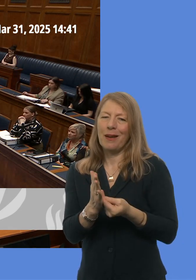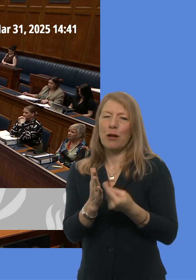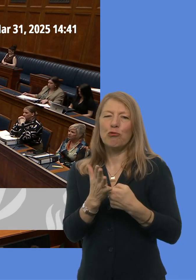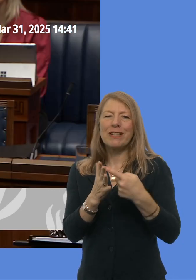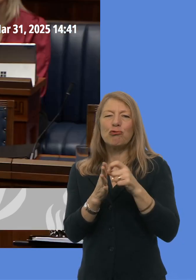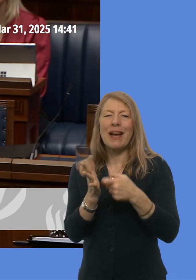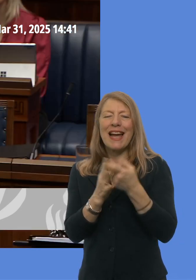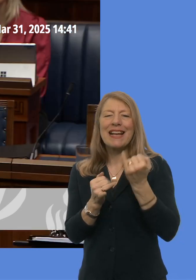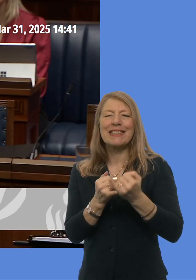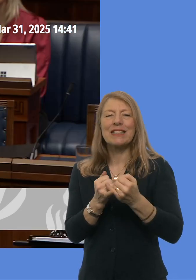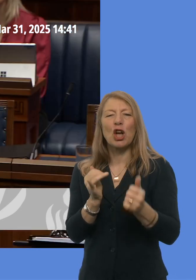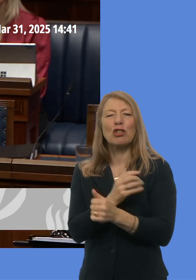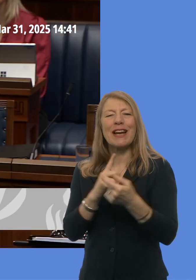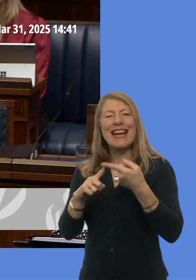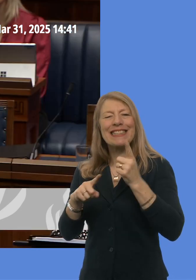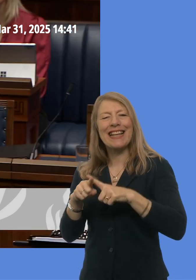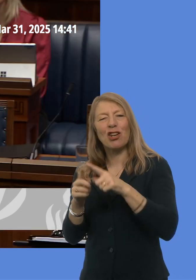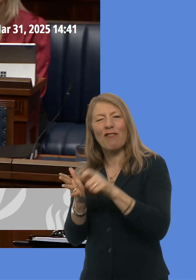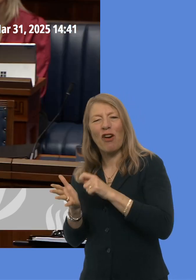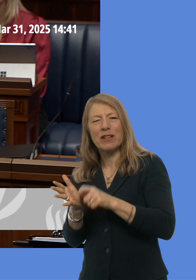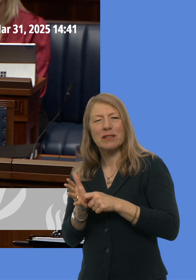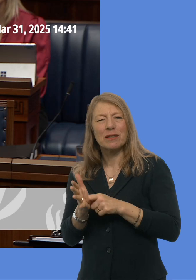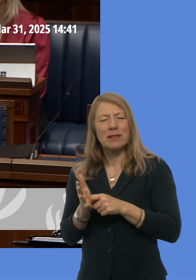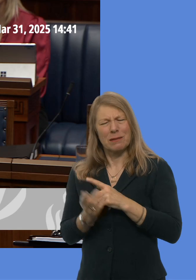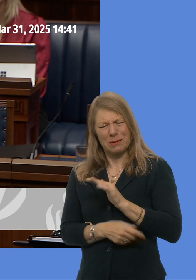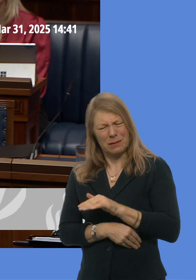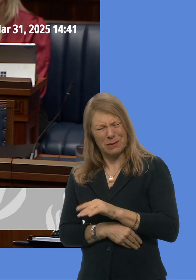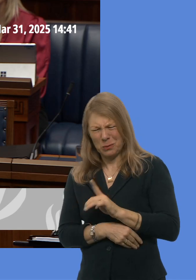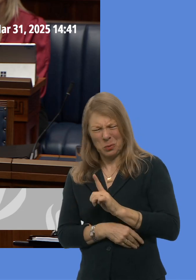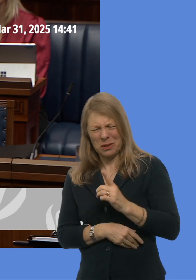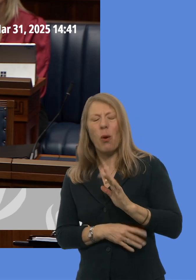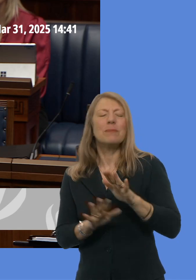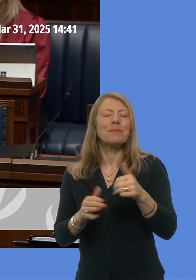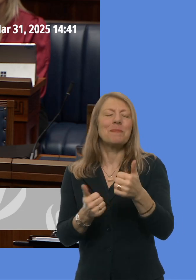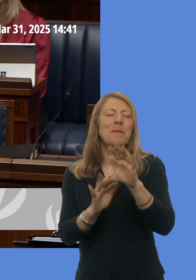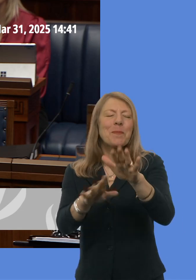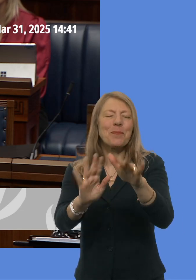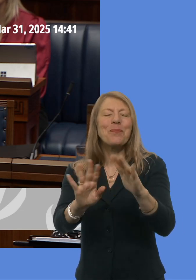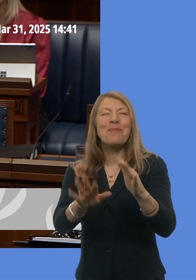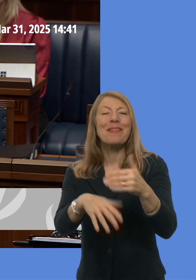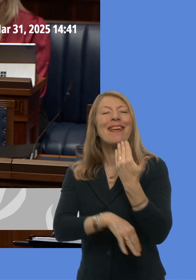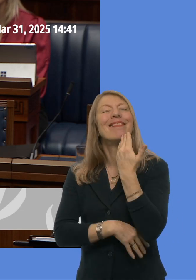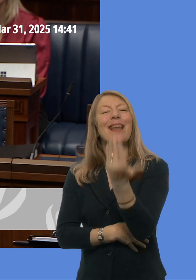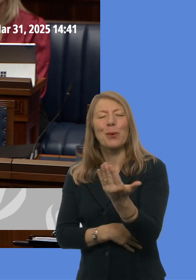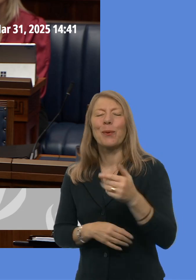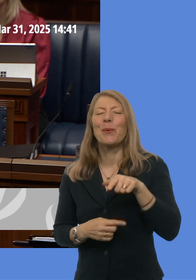I thank the Member for his question. Of course, this is an important piece of work for the Department.